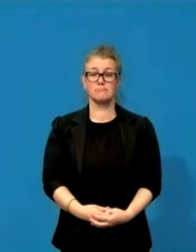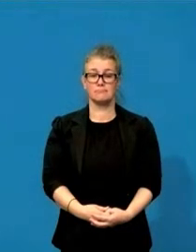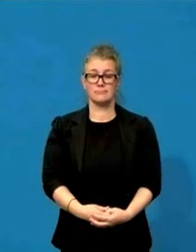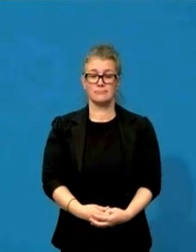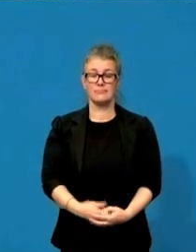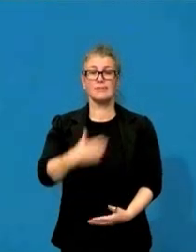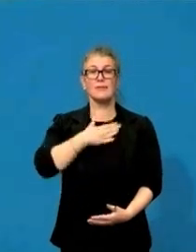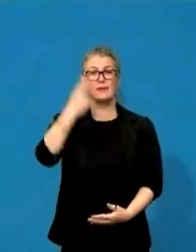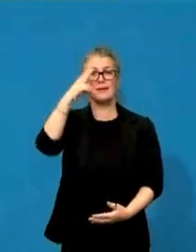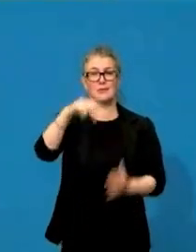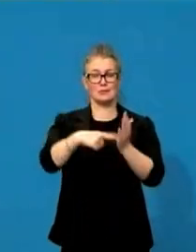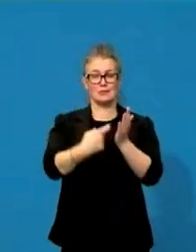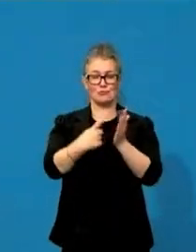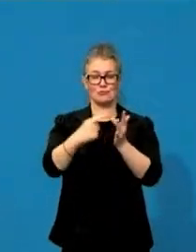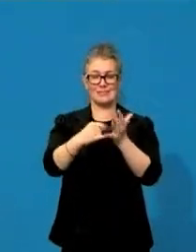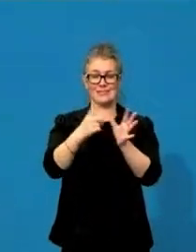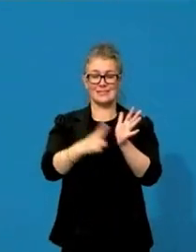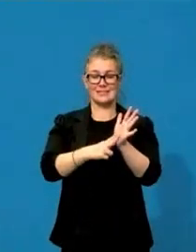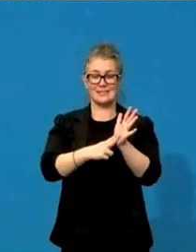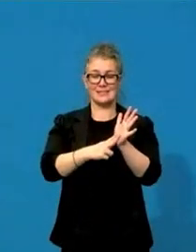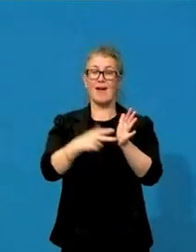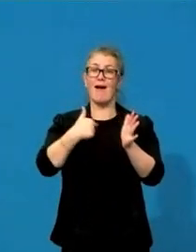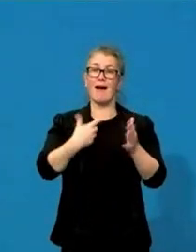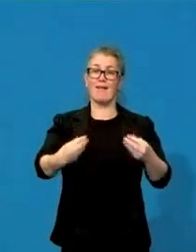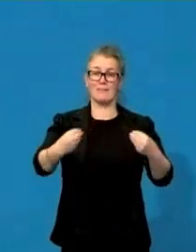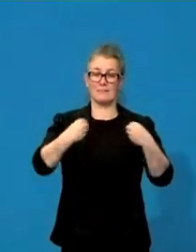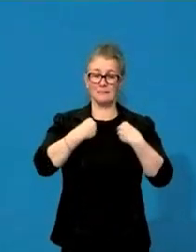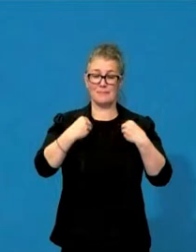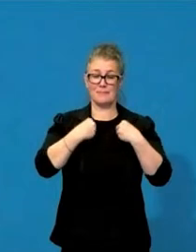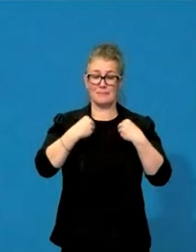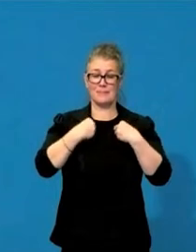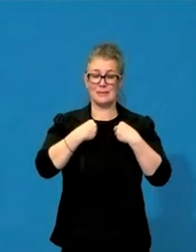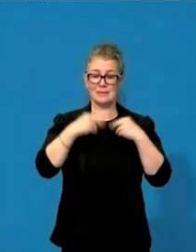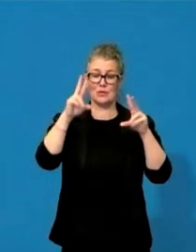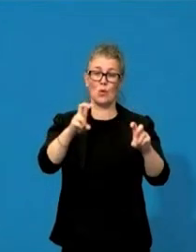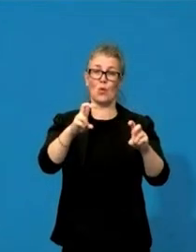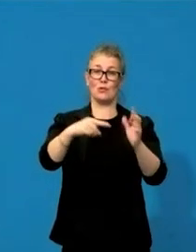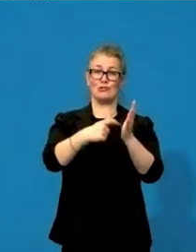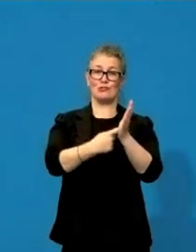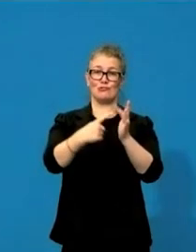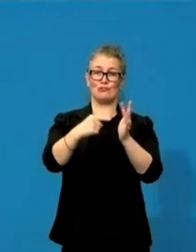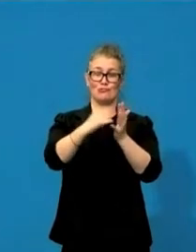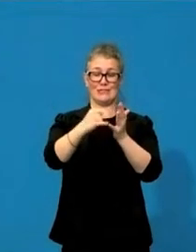My name is Tristan. I run a business called Tristan's Yard and Garden Maintenance.